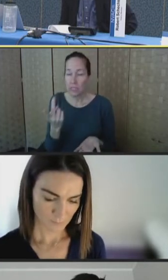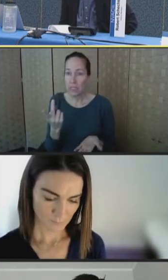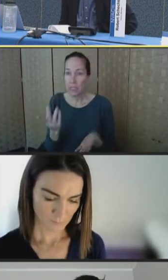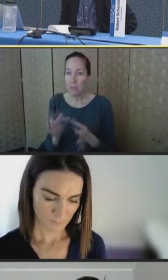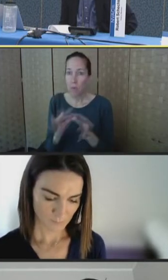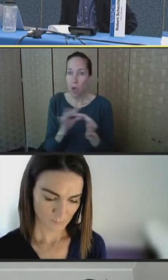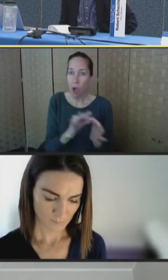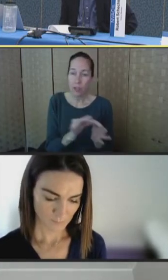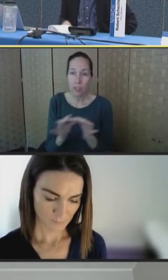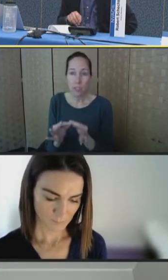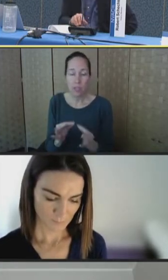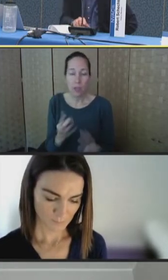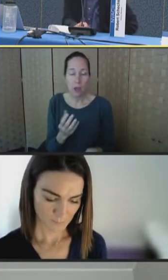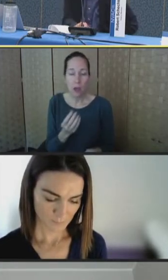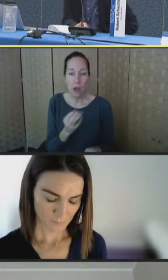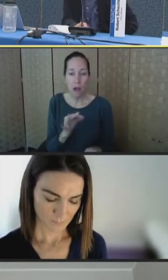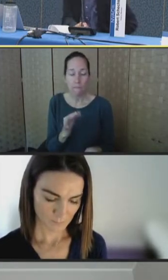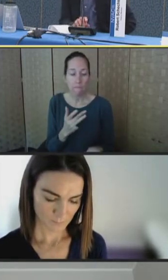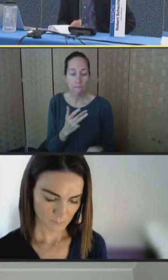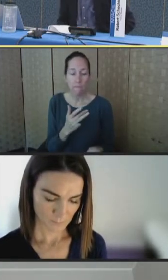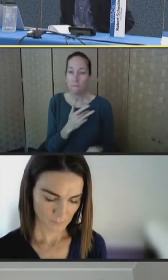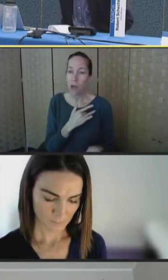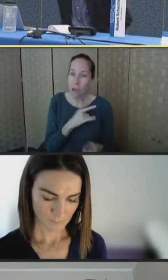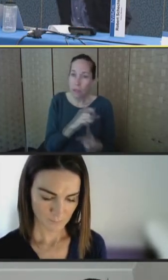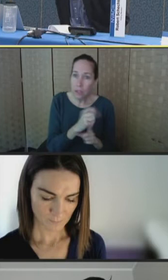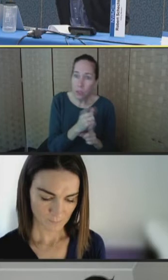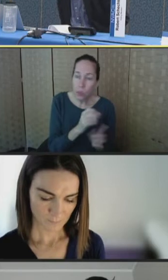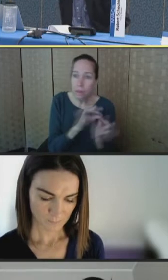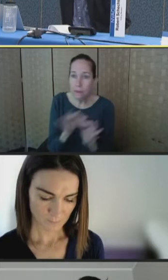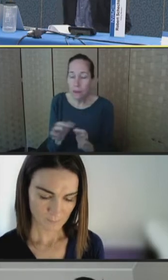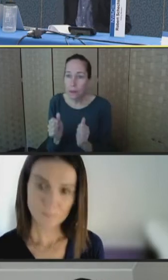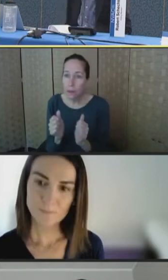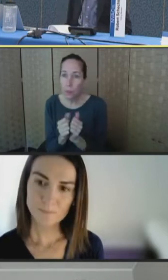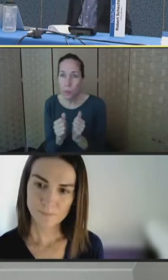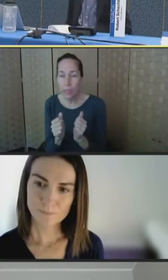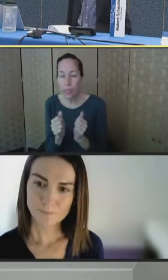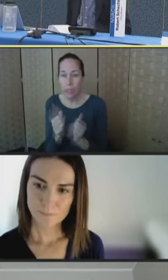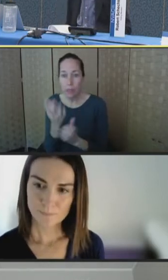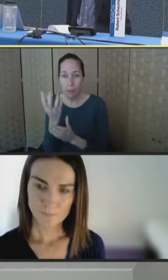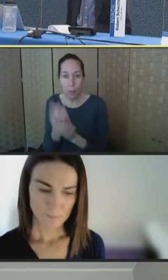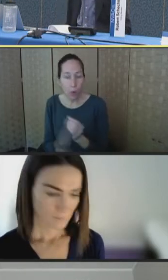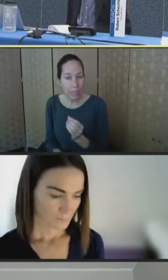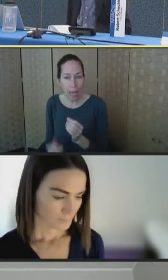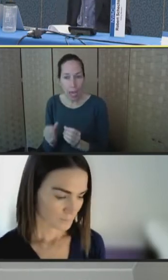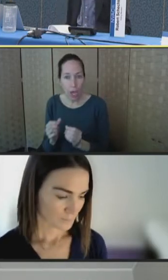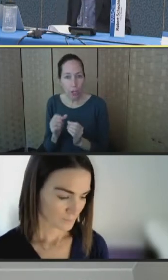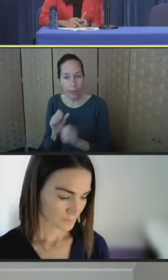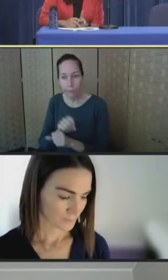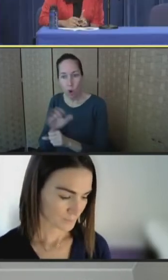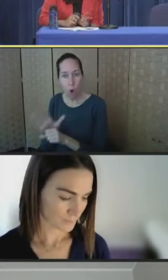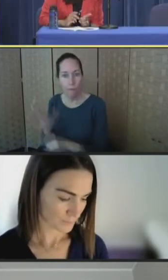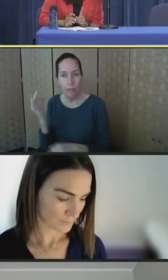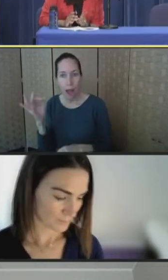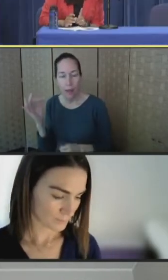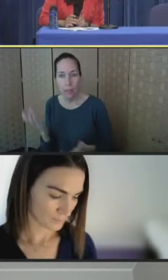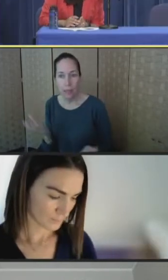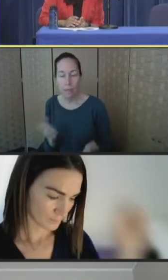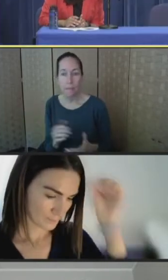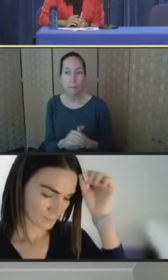Farida Ahmad: Not that we know of. You mentioned vaccination and so that's one